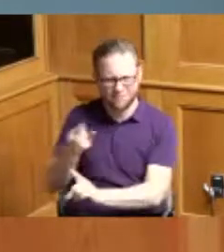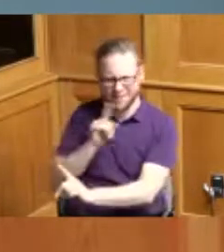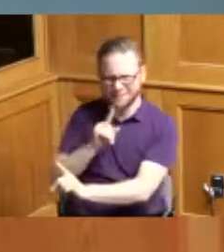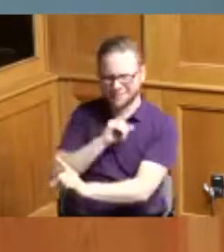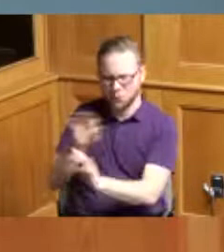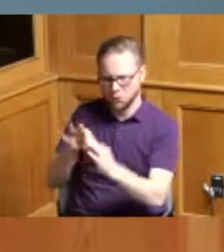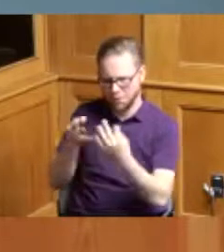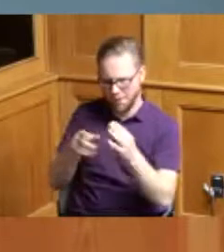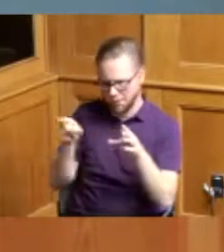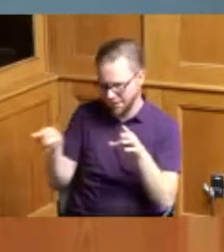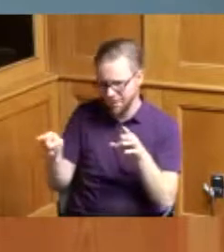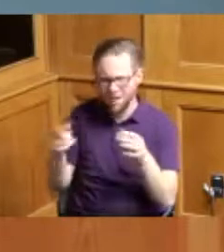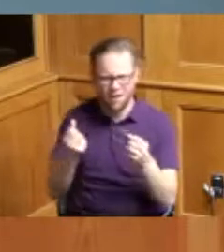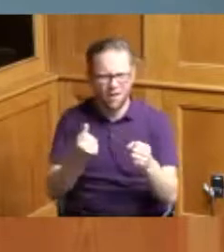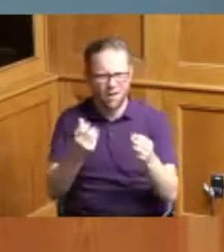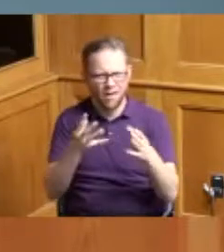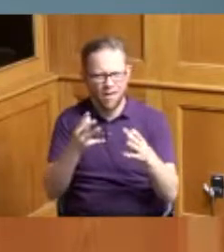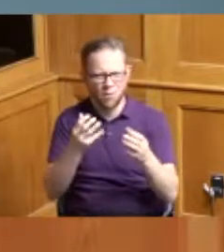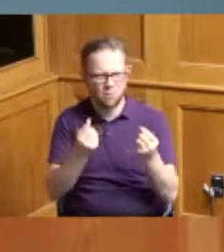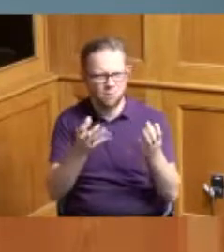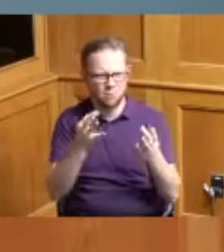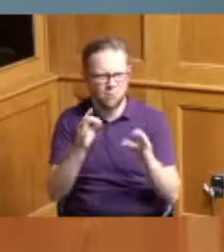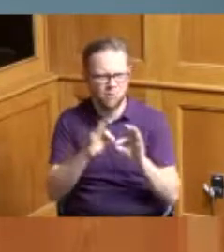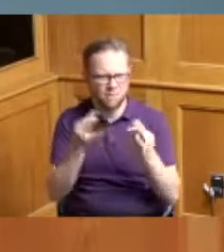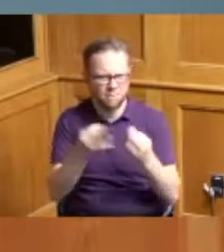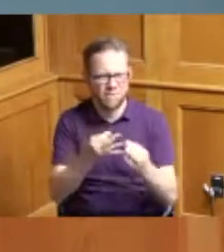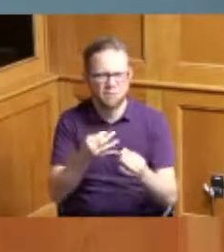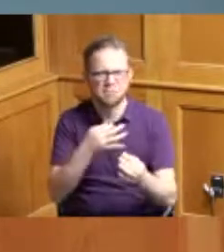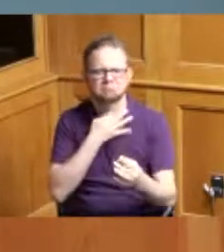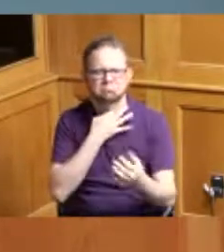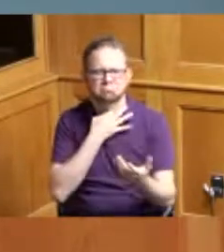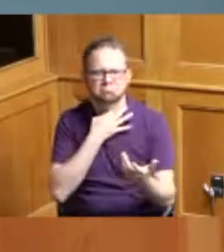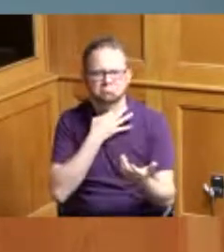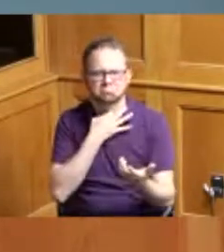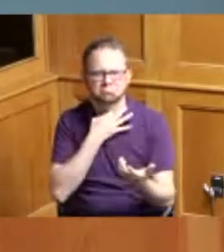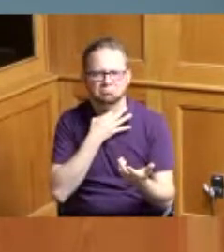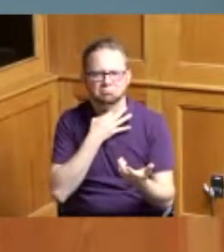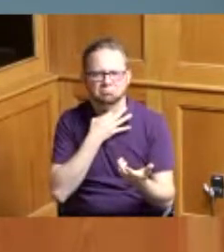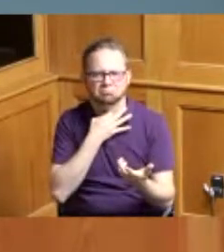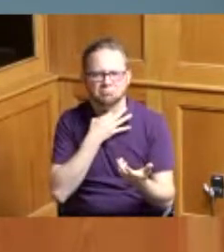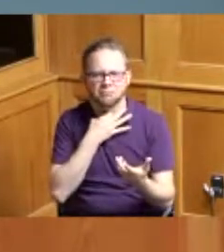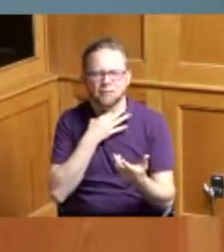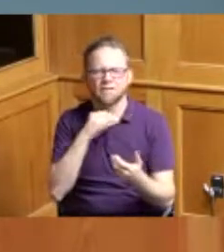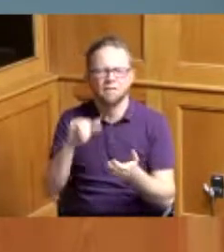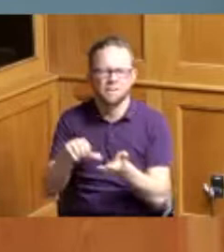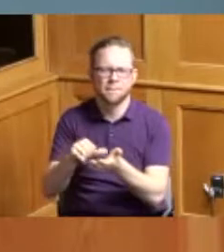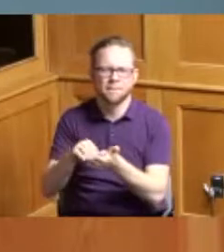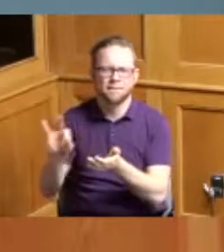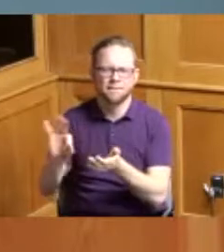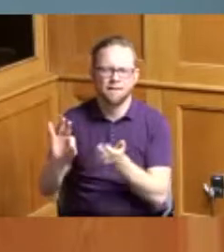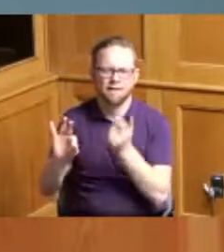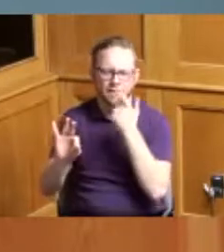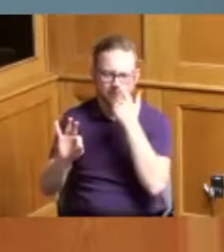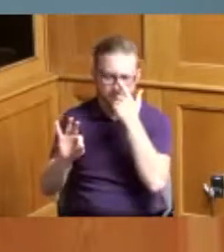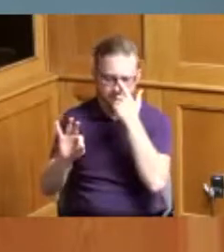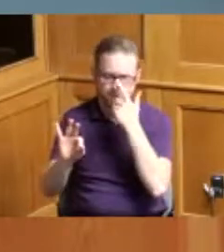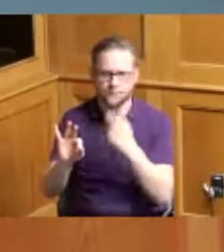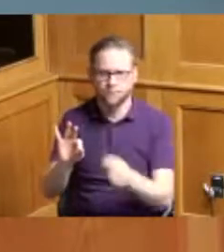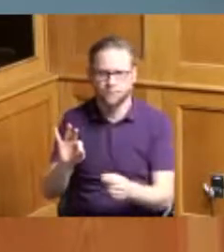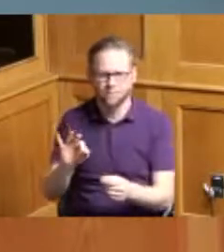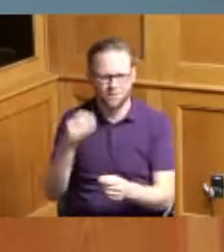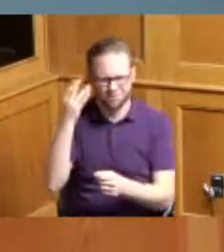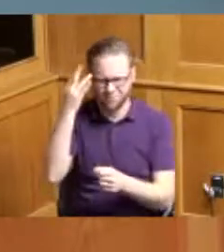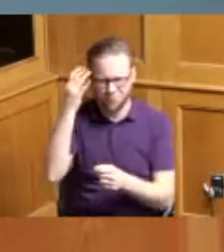percentage is multi-family on on channel nine on page nine so why do we put all that together